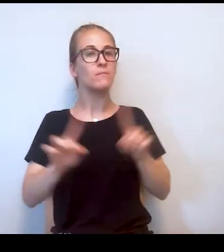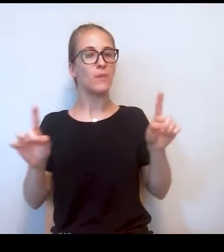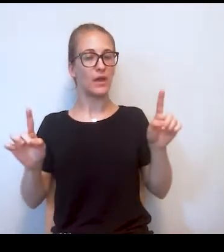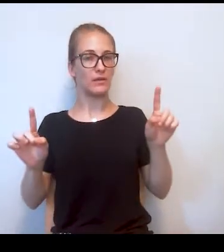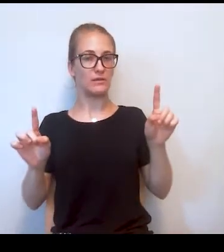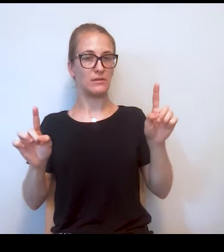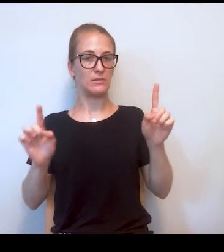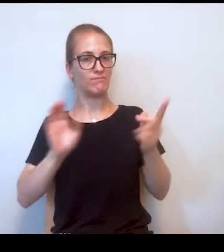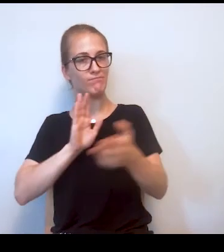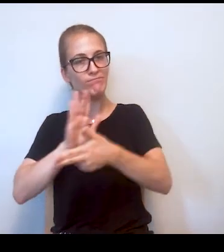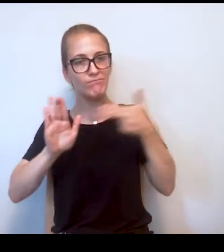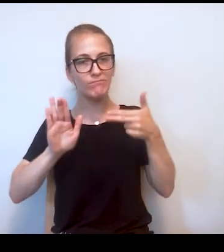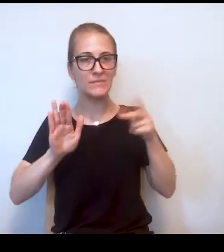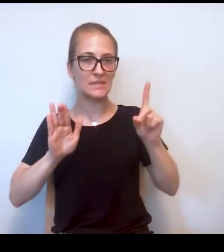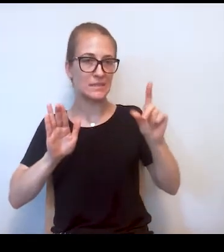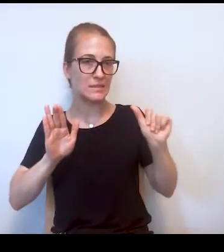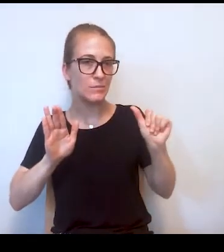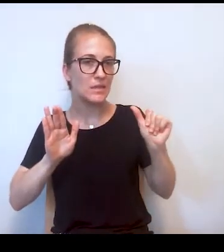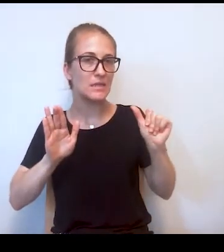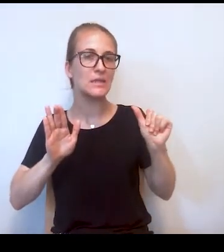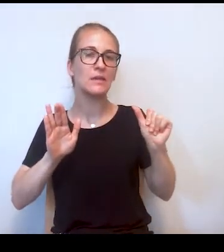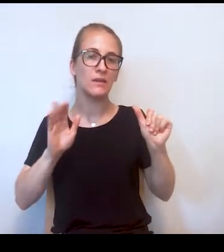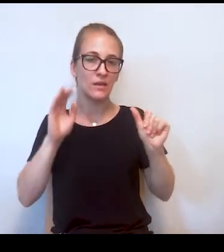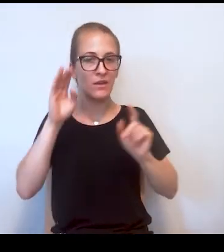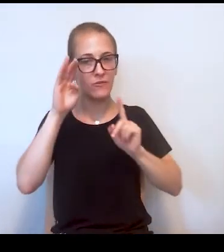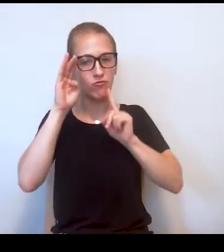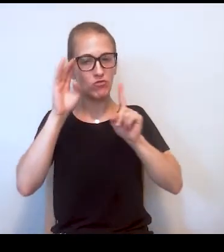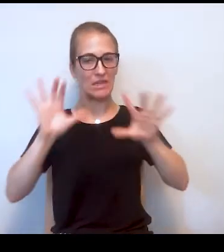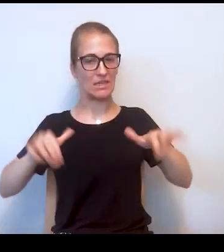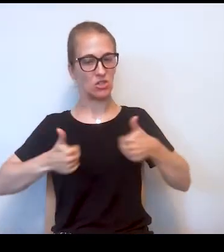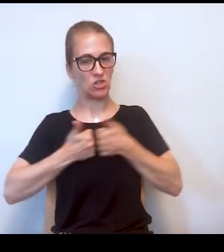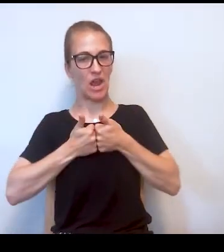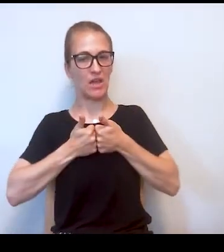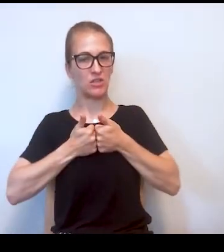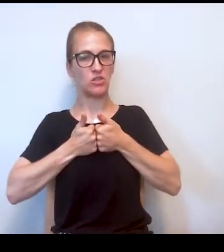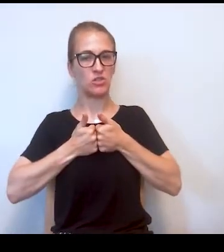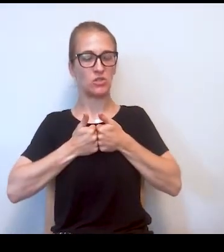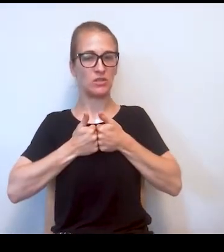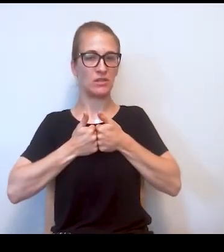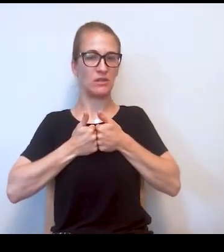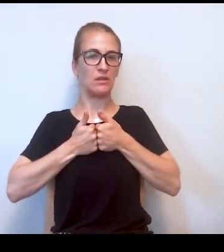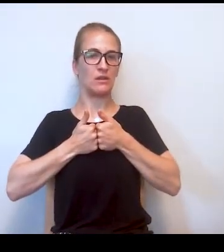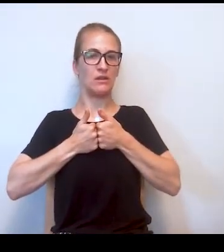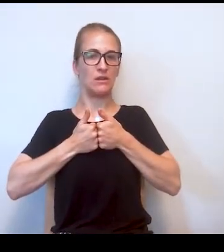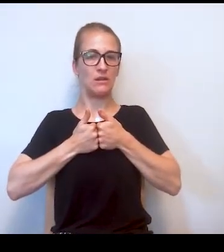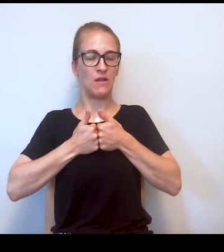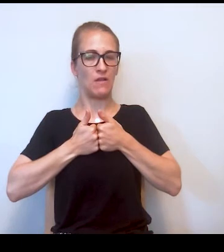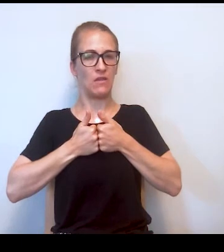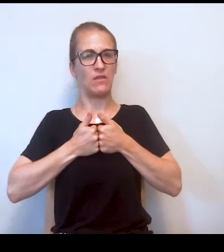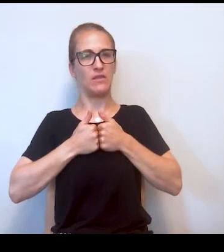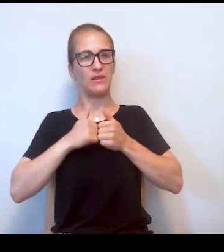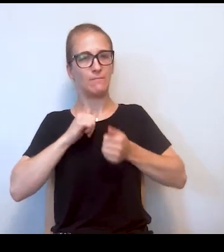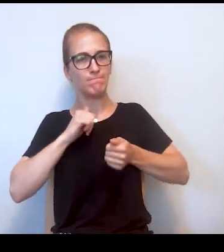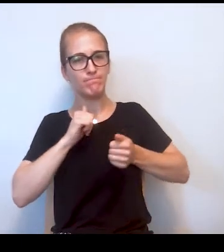challenges the underlying framework of so many different fields, from medicine to the arts